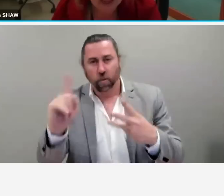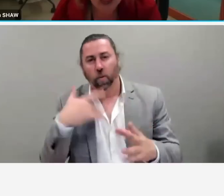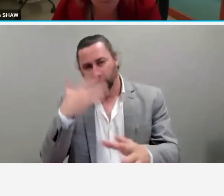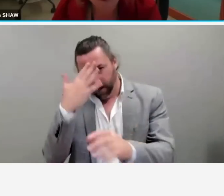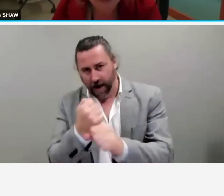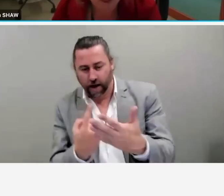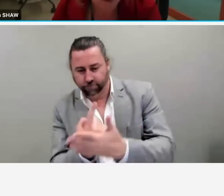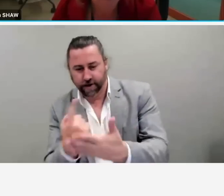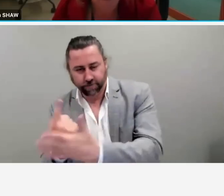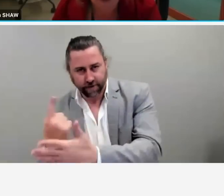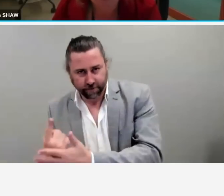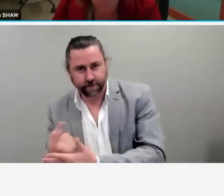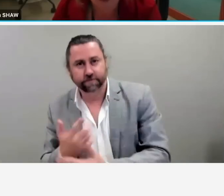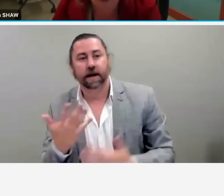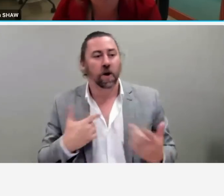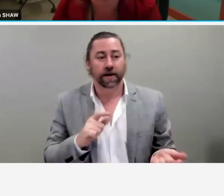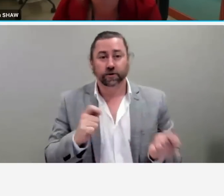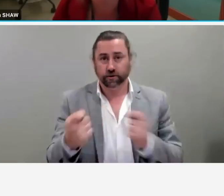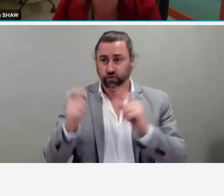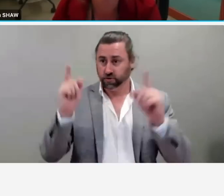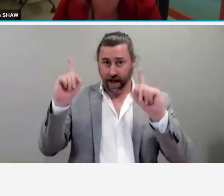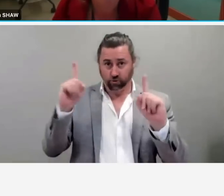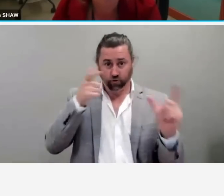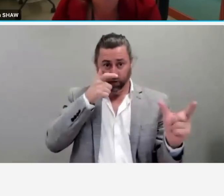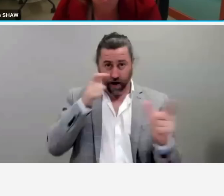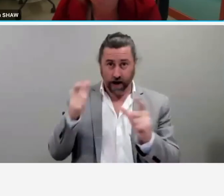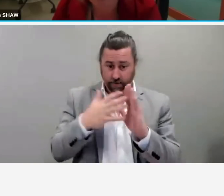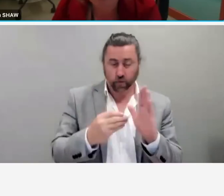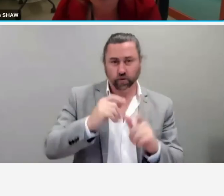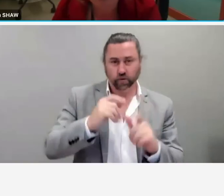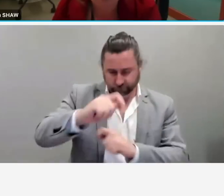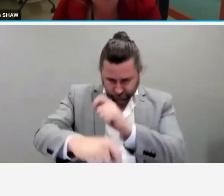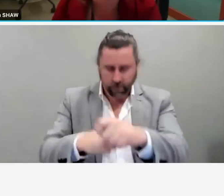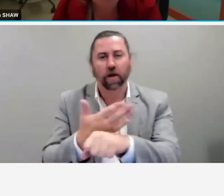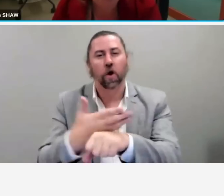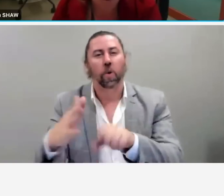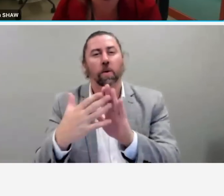That is how we will transition from a current regulatory model to a new one ensuring care, business